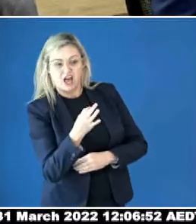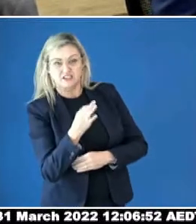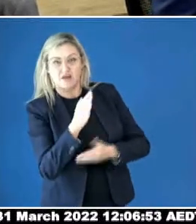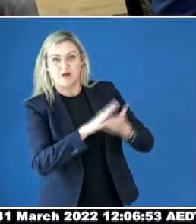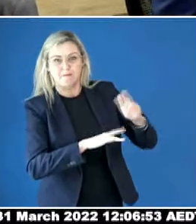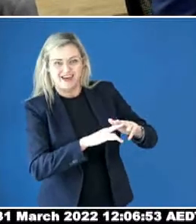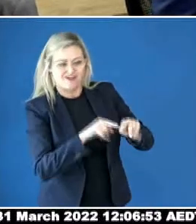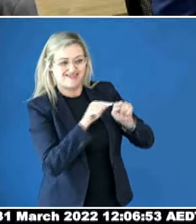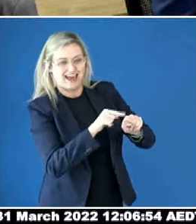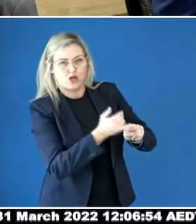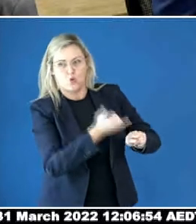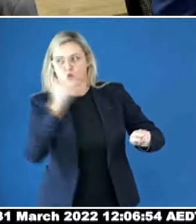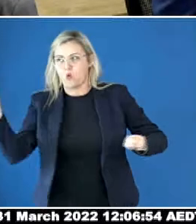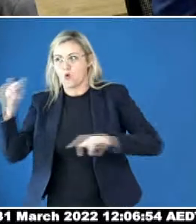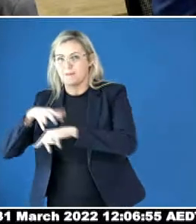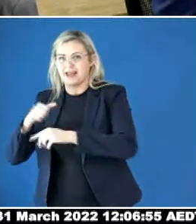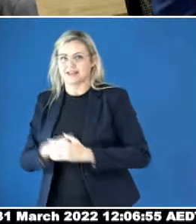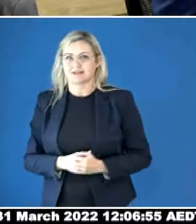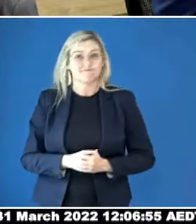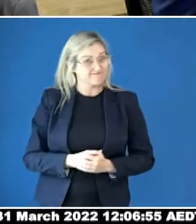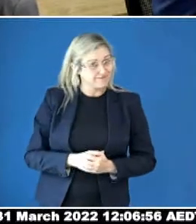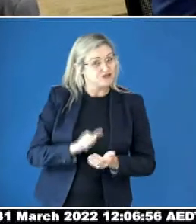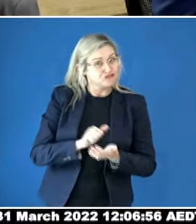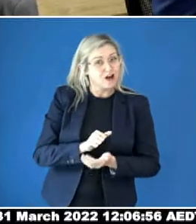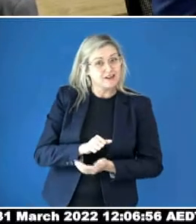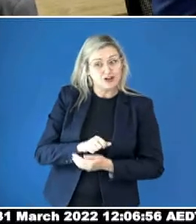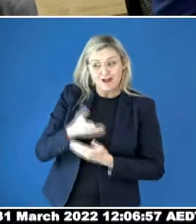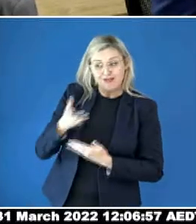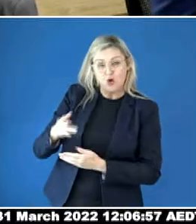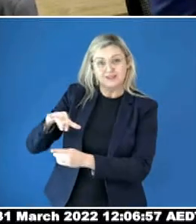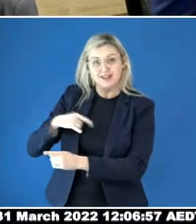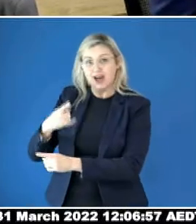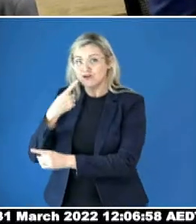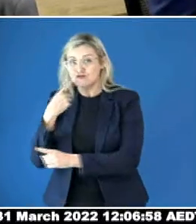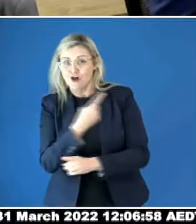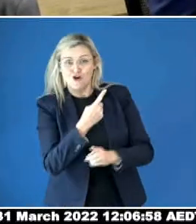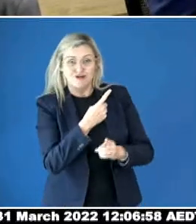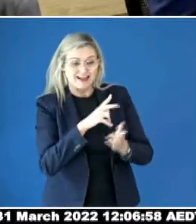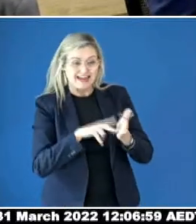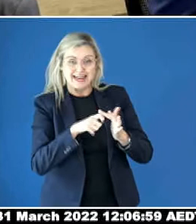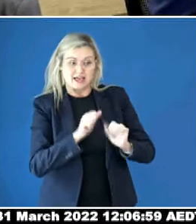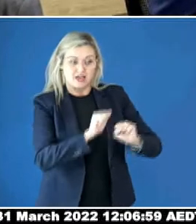Yes. So the service manager directed staff to tell Niky's father to report to police. MS CUMMING: Yes.